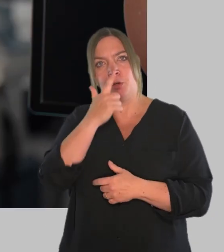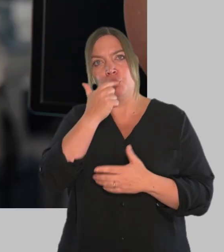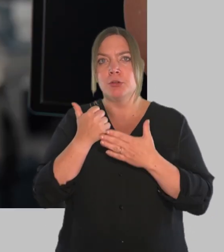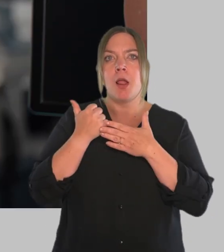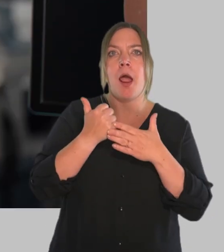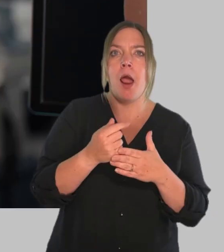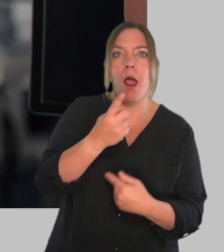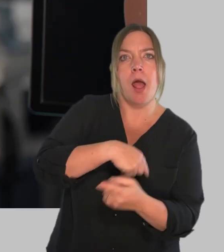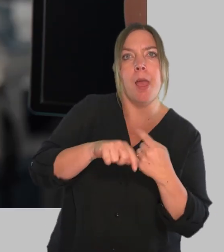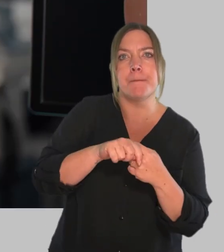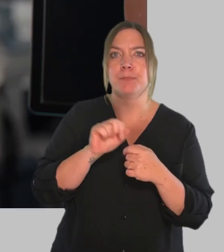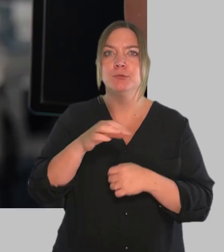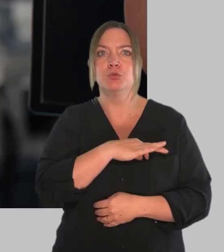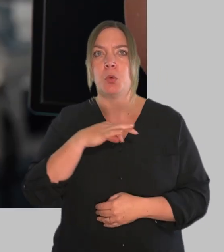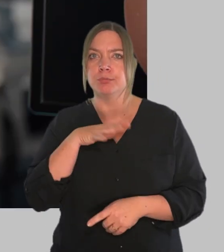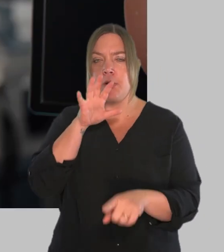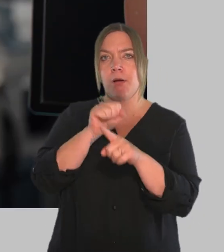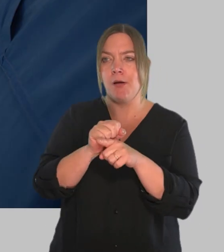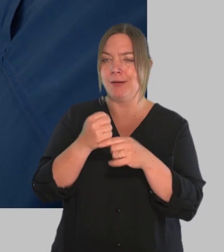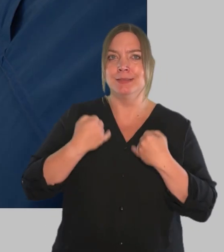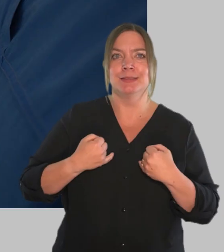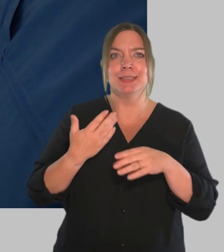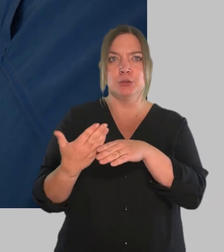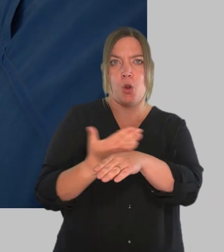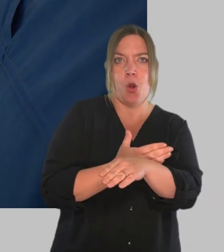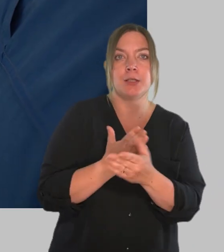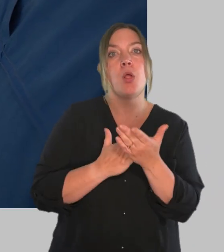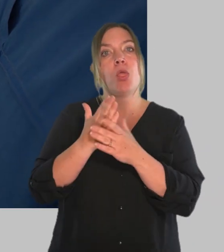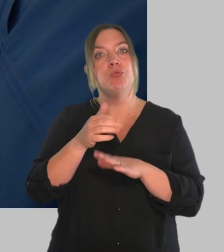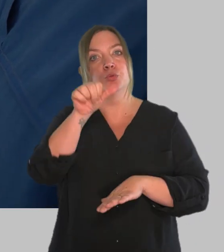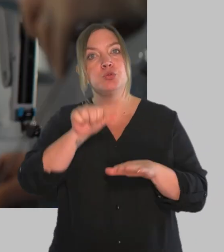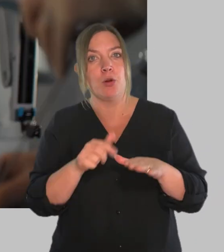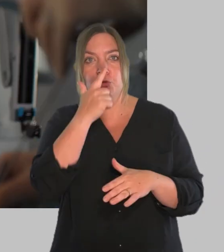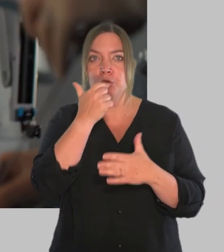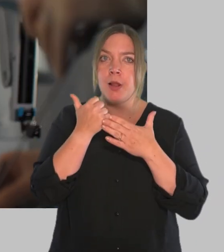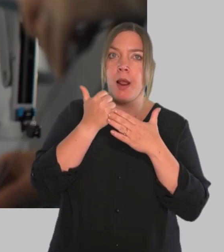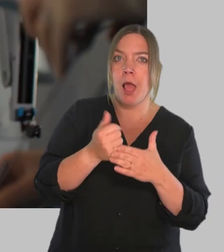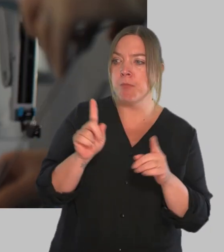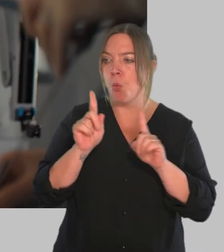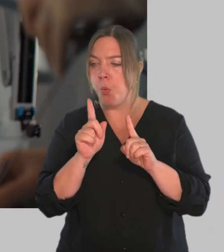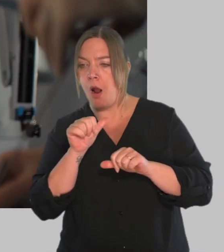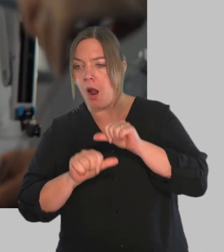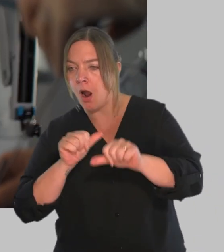and decide what to do next. And after surgery, it may be allowing surgeons to more easily pick up when something has gone wrong.